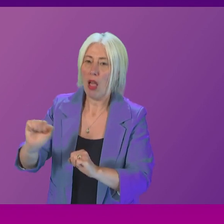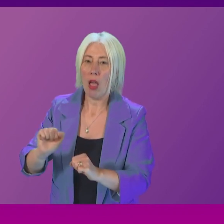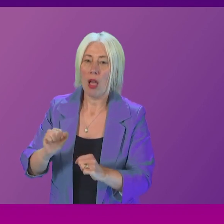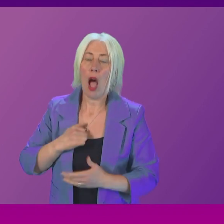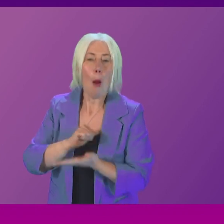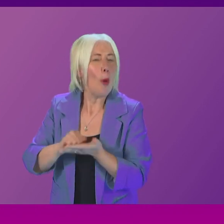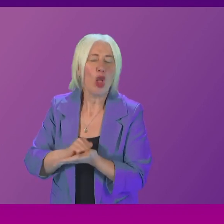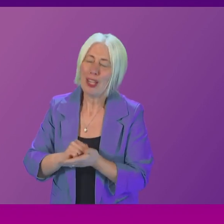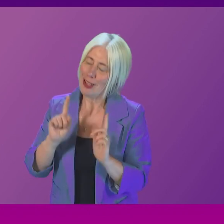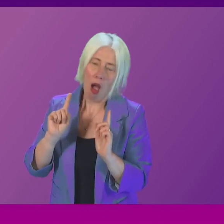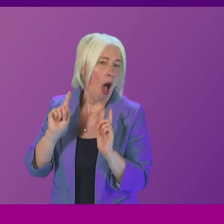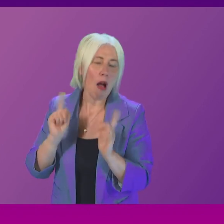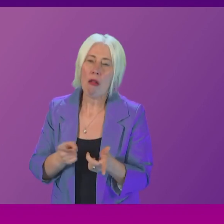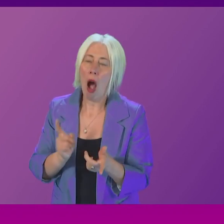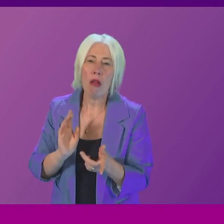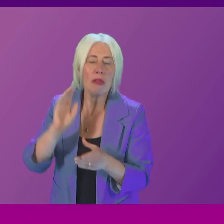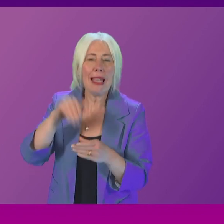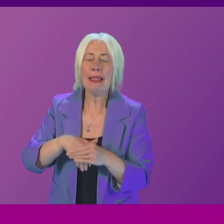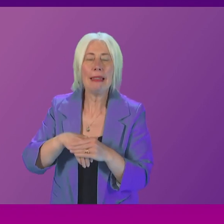that I cannot make it to the event later on.